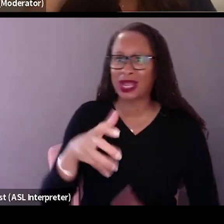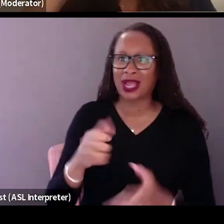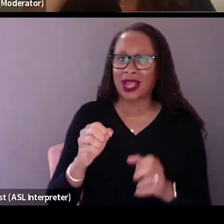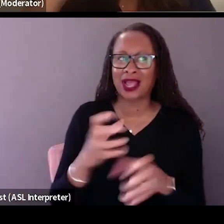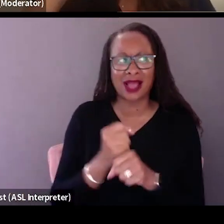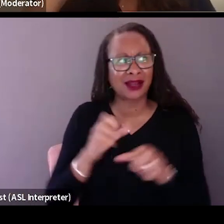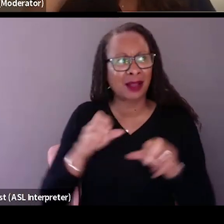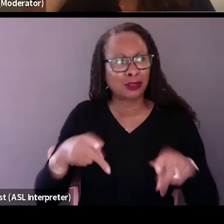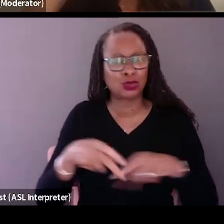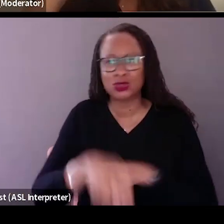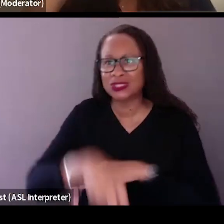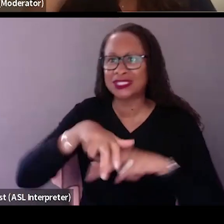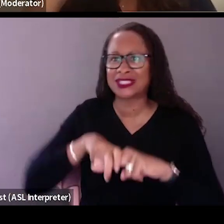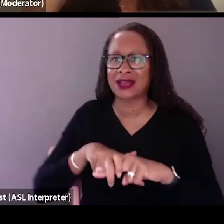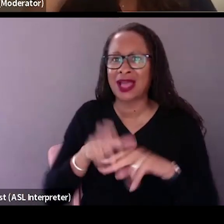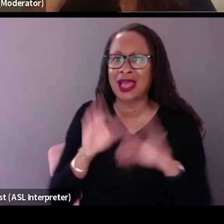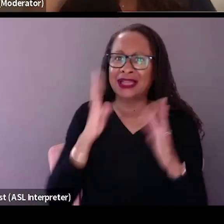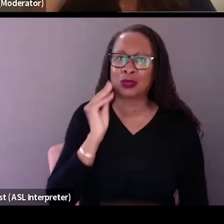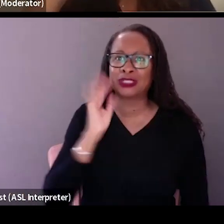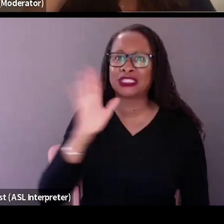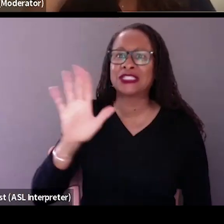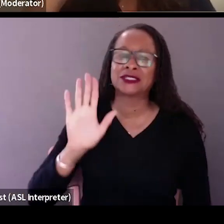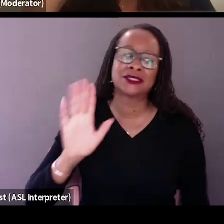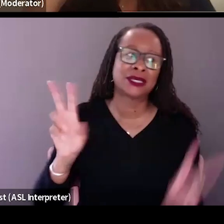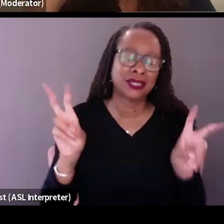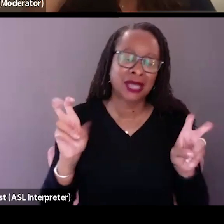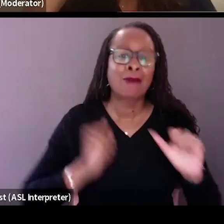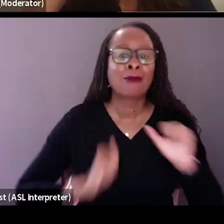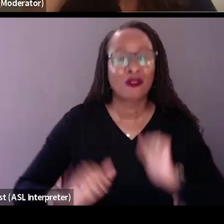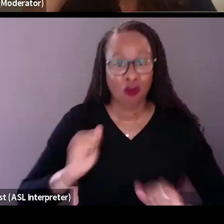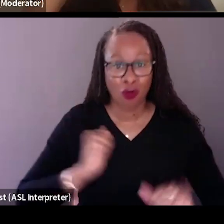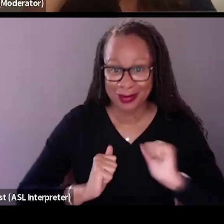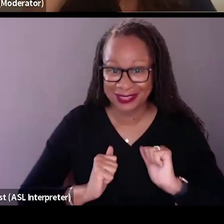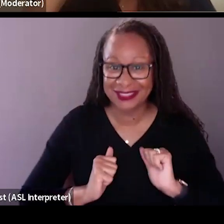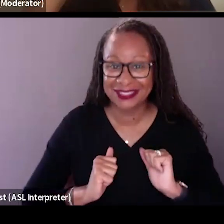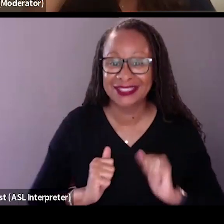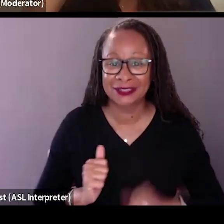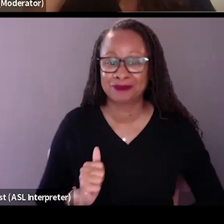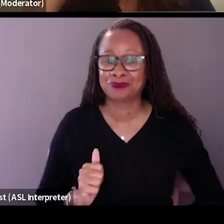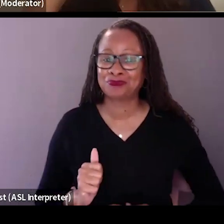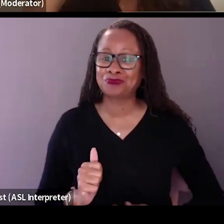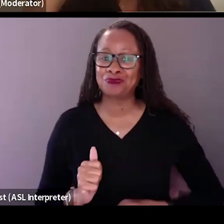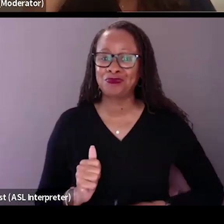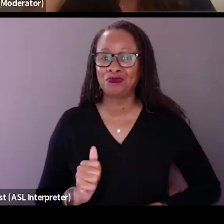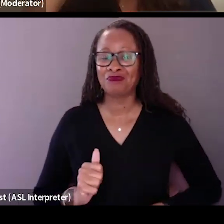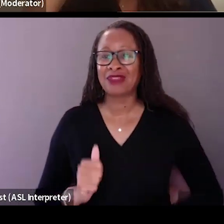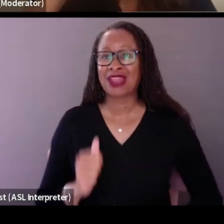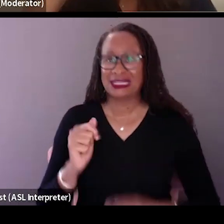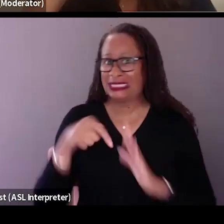I think his performance in depth. I mean, I think he was on trial for definitely two days,